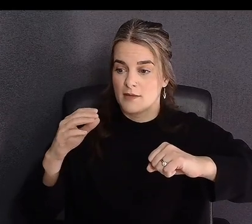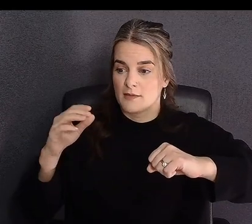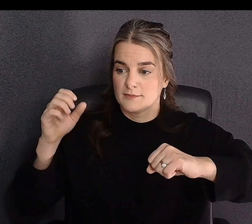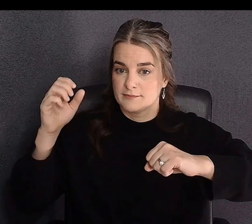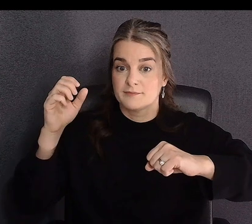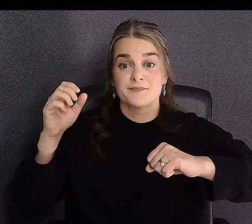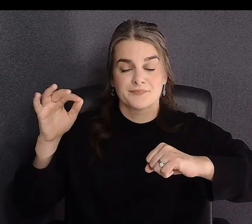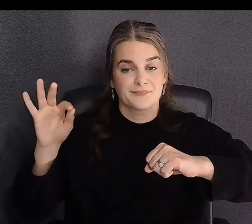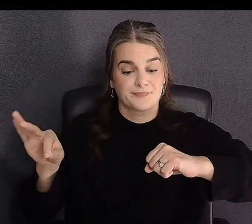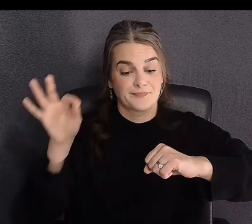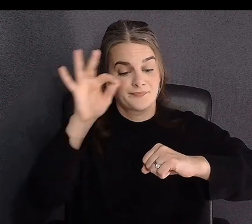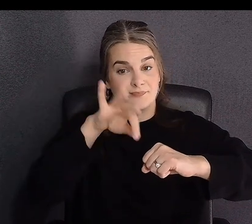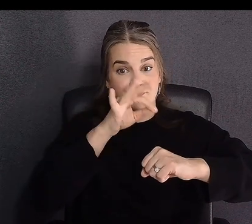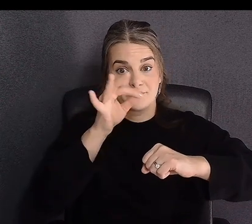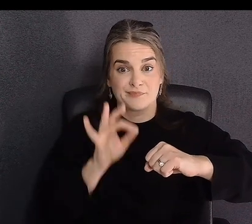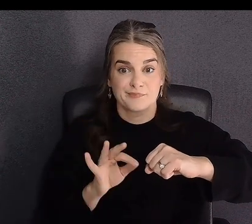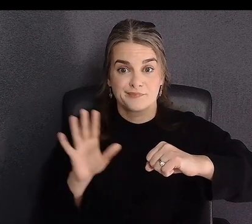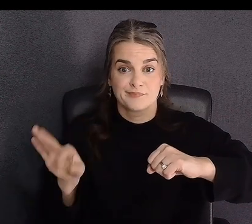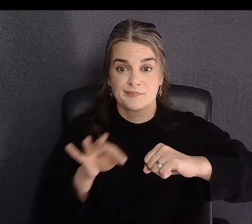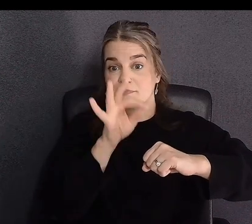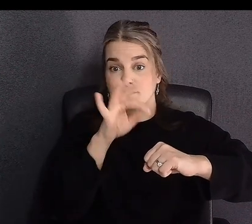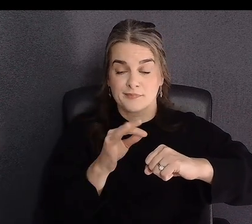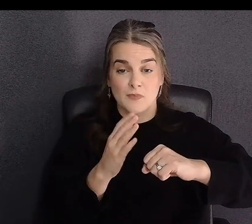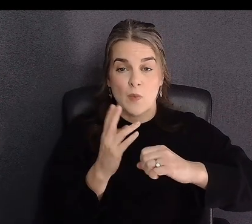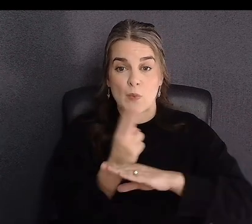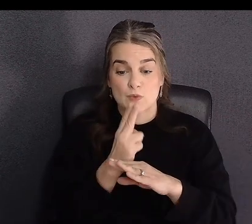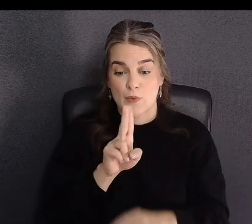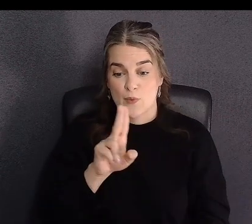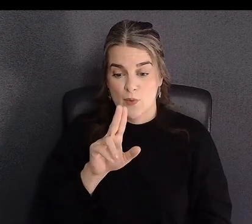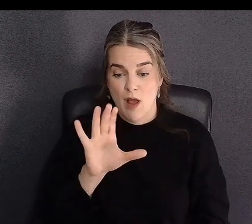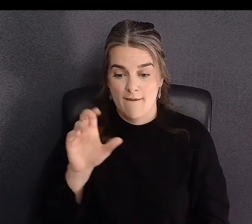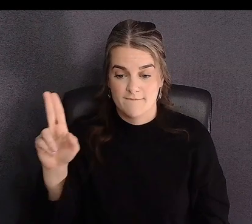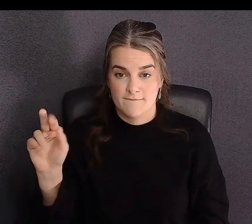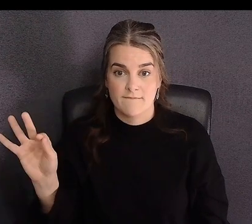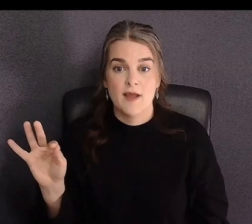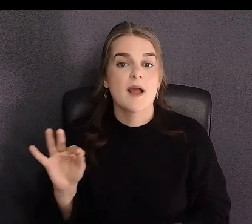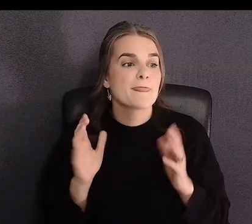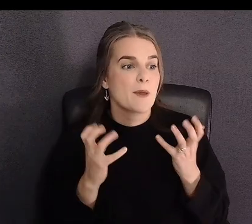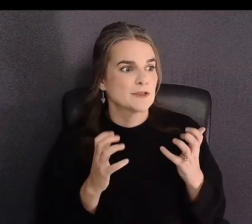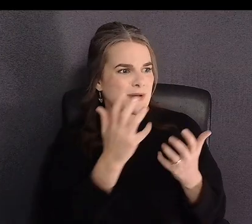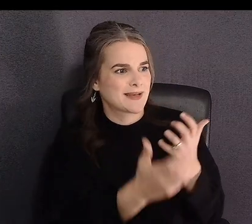So some people, if they don't want to necessarily adapt-- if they want to use their other arm, but it's maybe just not functional enough--